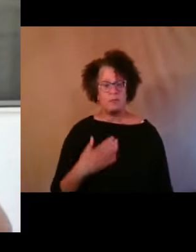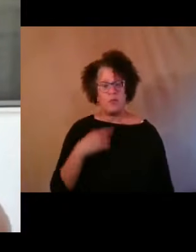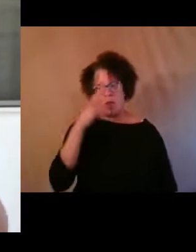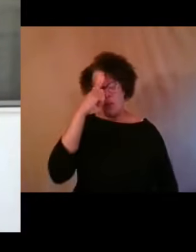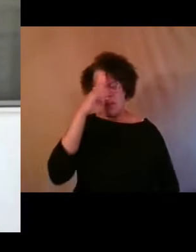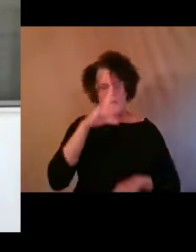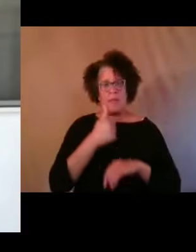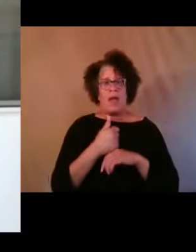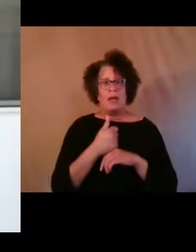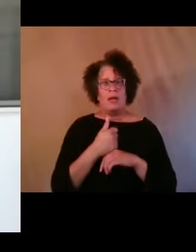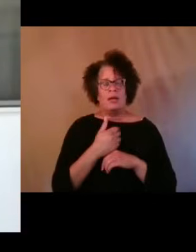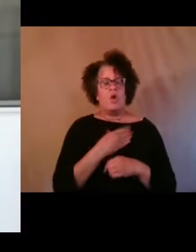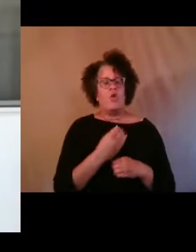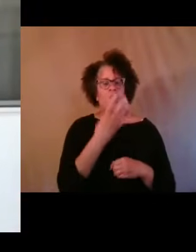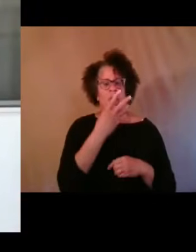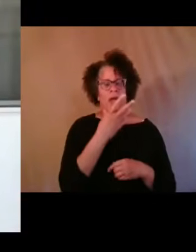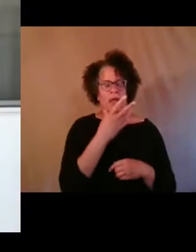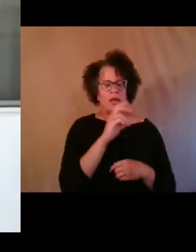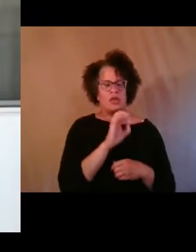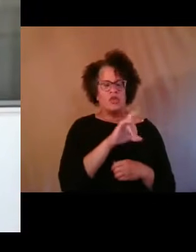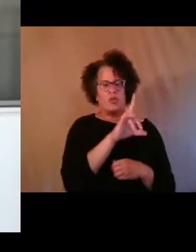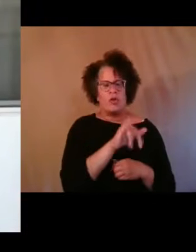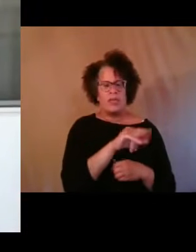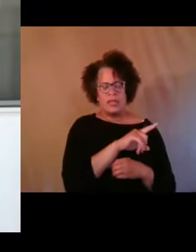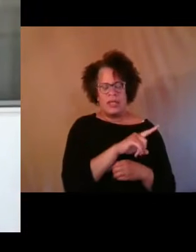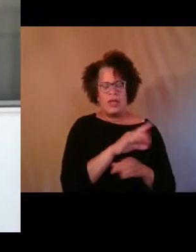when white supremacists' actions get excused